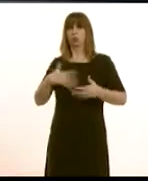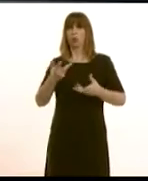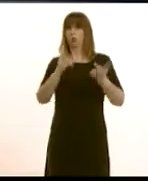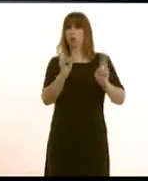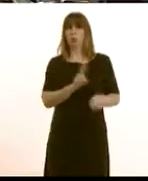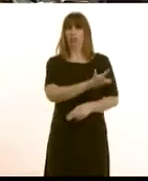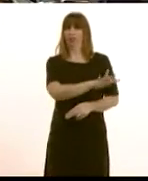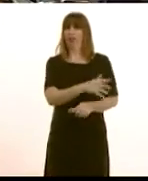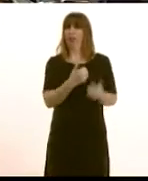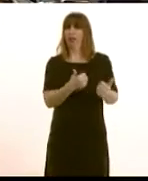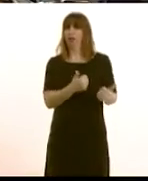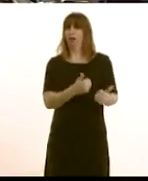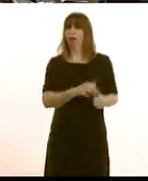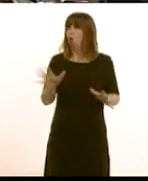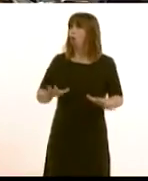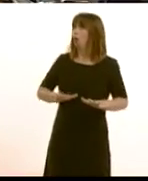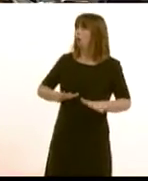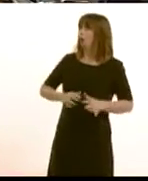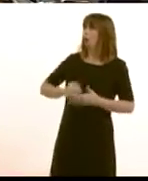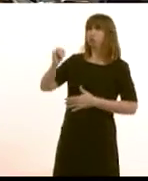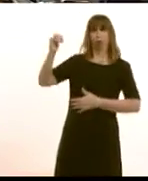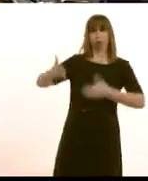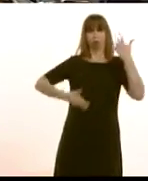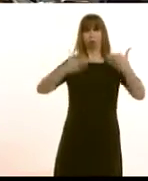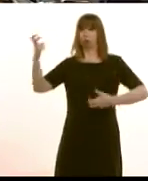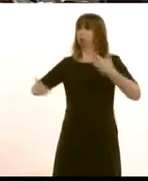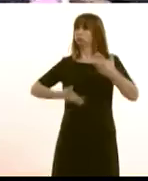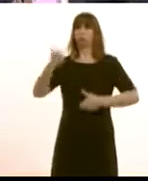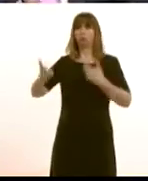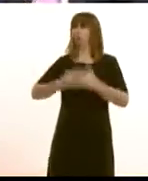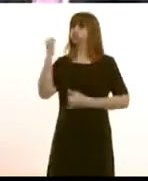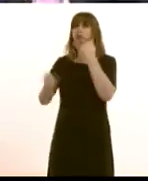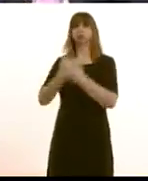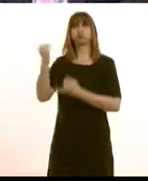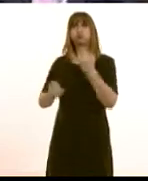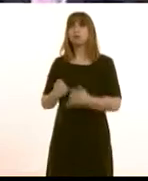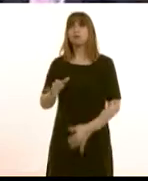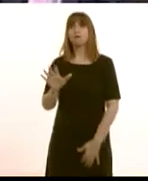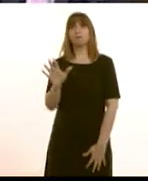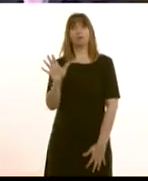That is a fact. [Interruption.] You should read the newspapers and see.